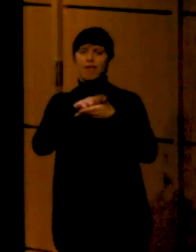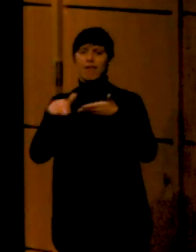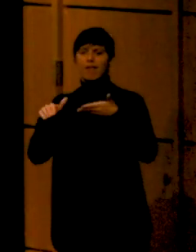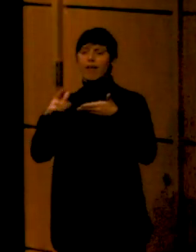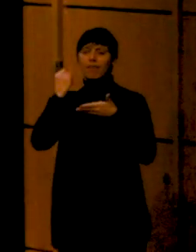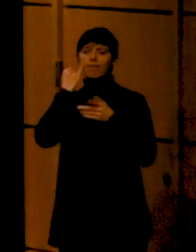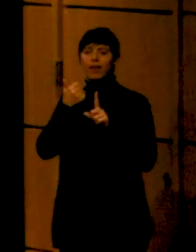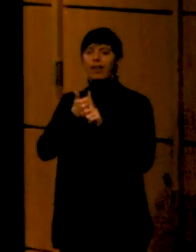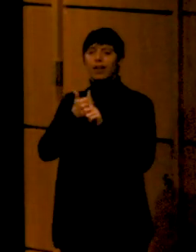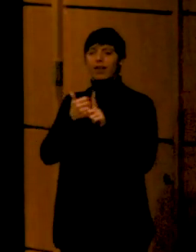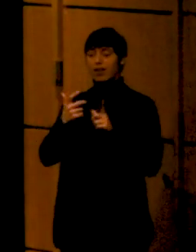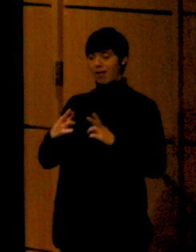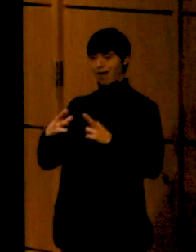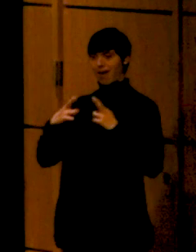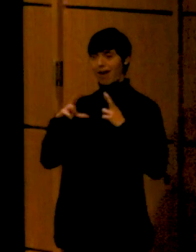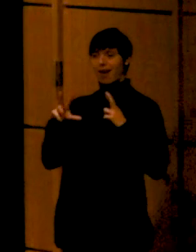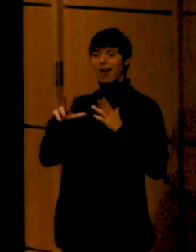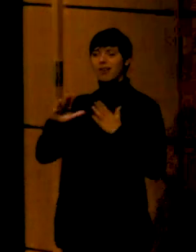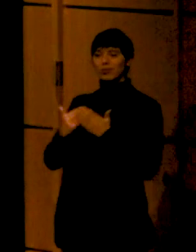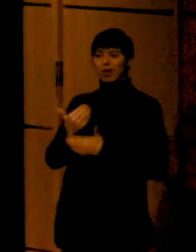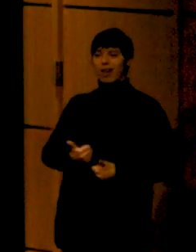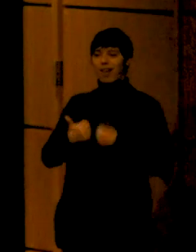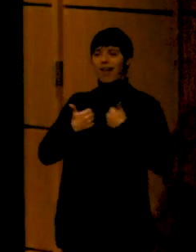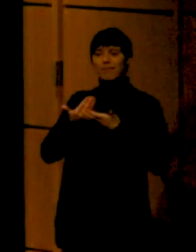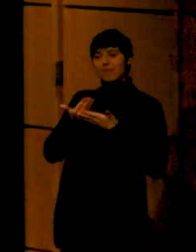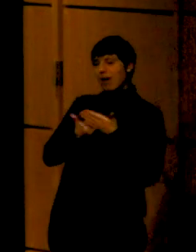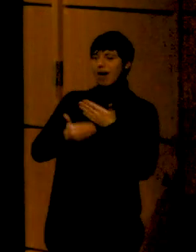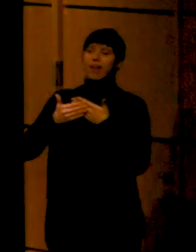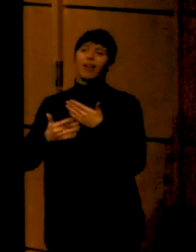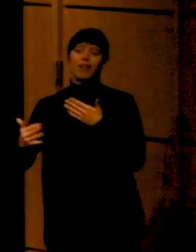retirement with the volcano erupting behind.